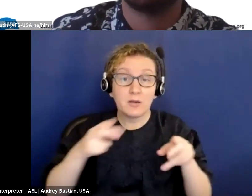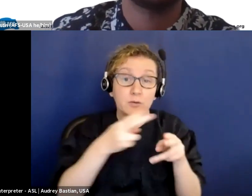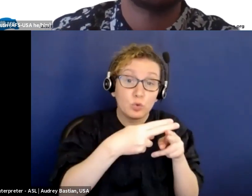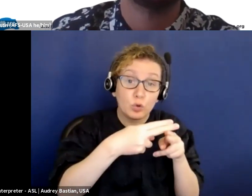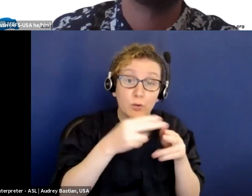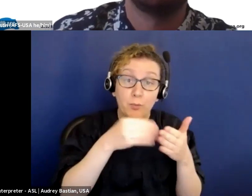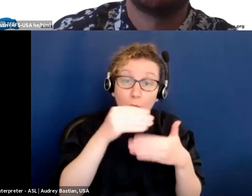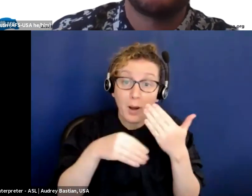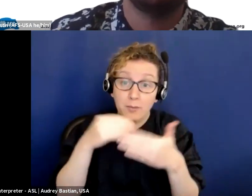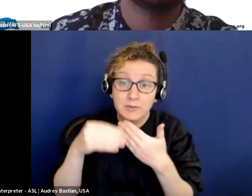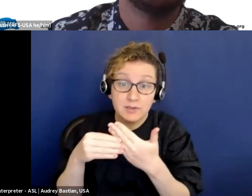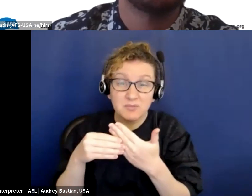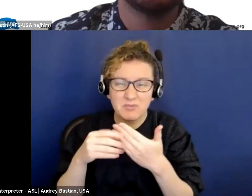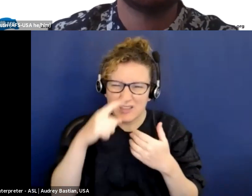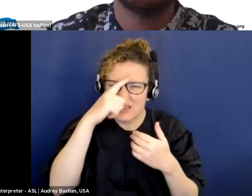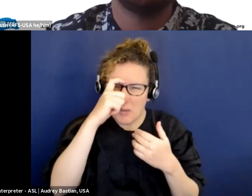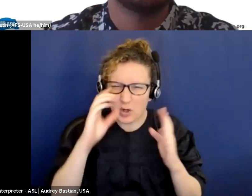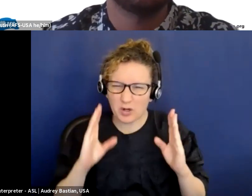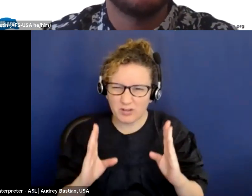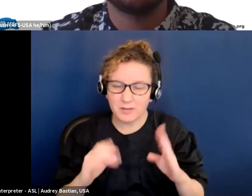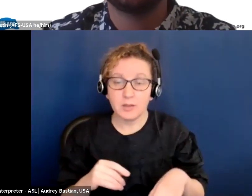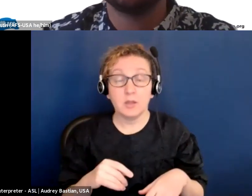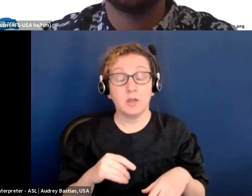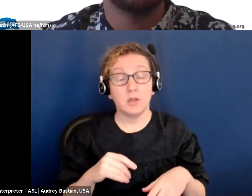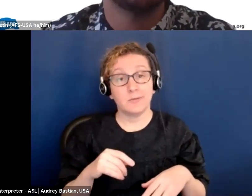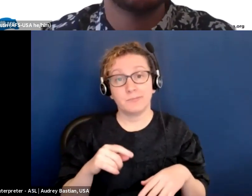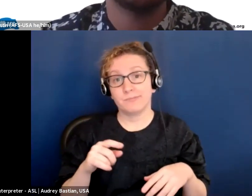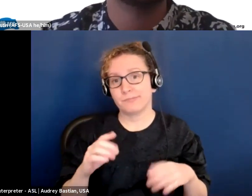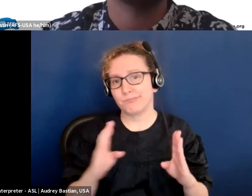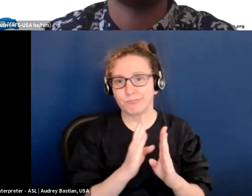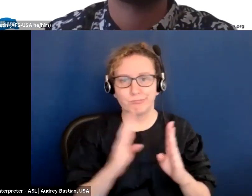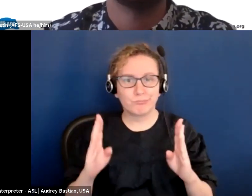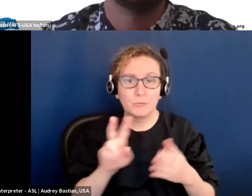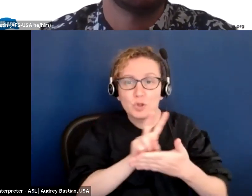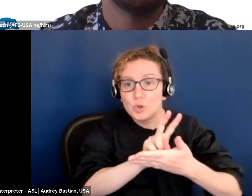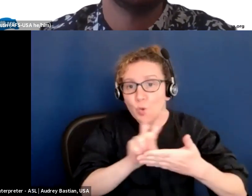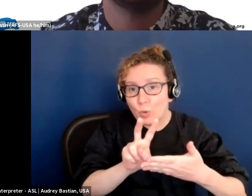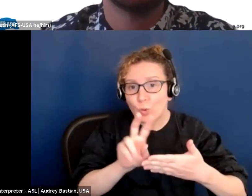mostly over the summer. Those can range anywhere from two to eight weeks long, and they tend